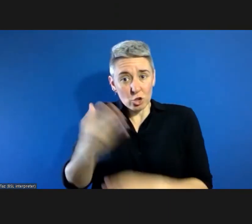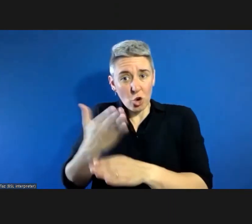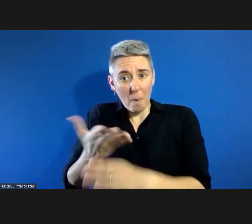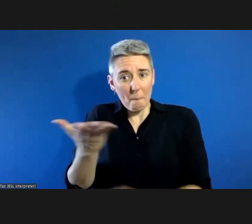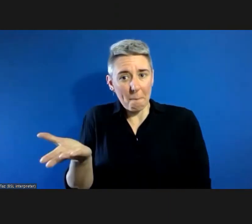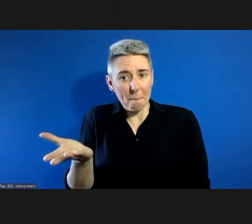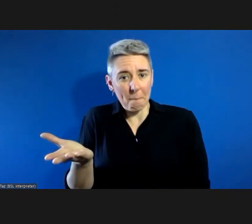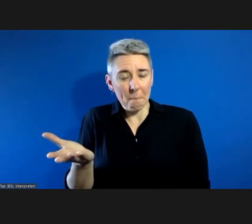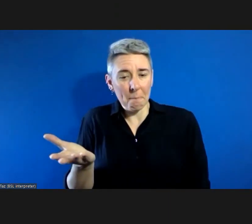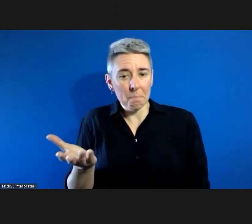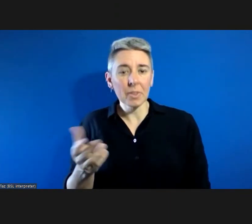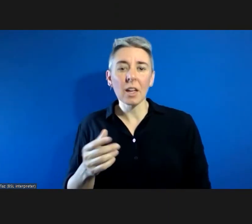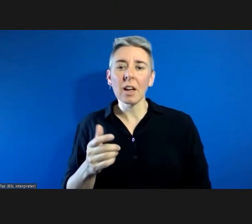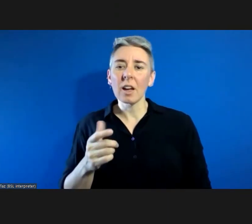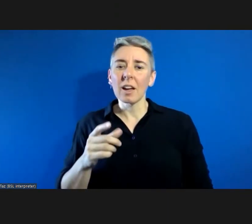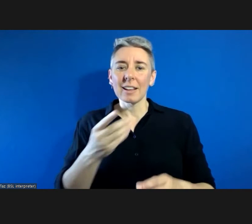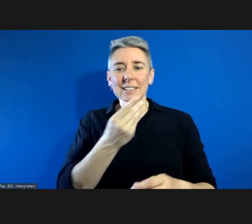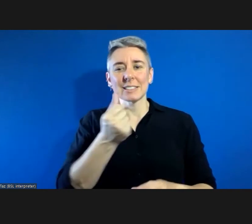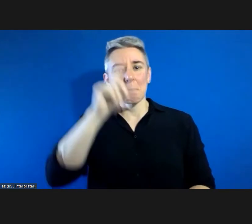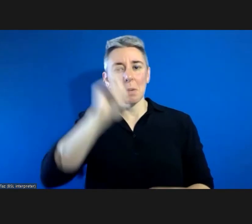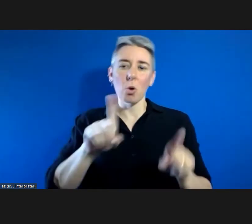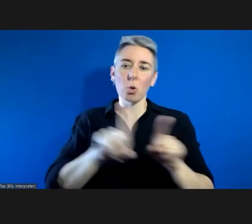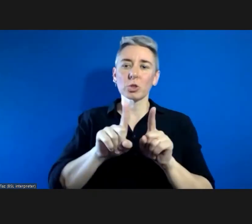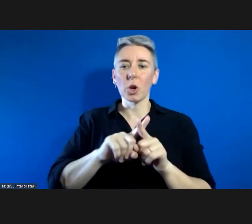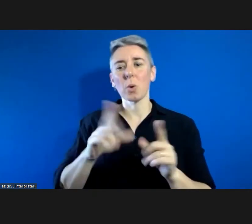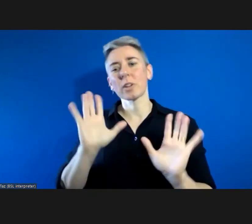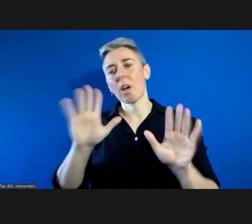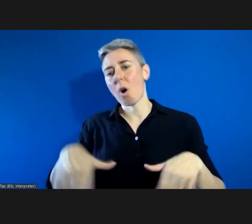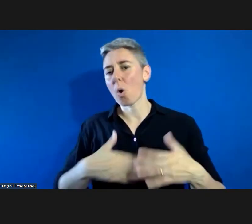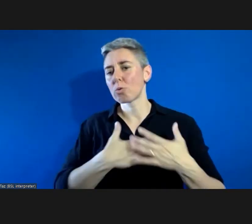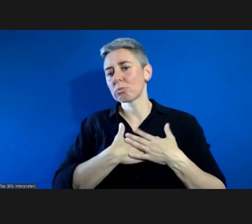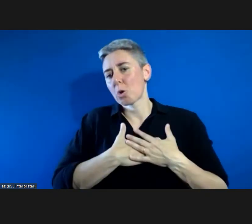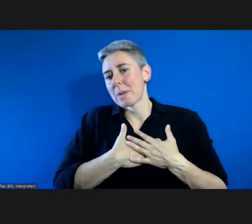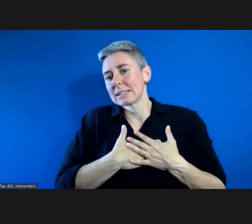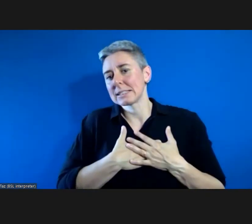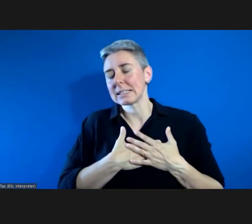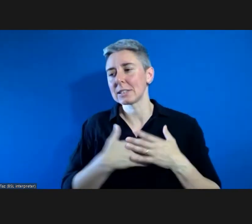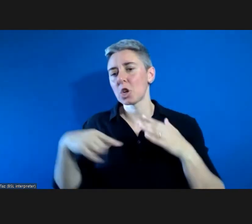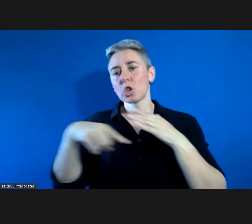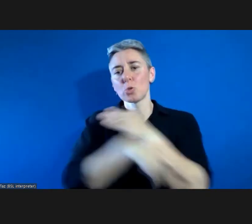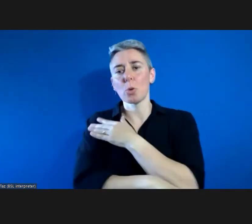as I say, is is these romantic notions of the nobility of poverty, and they don't either.